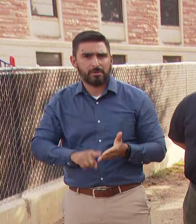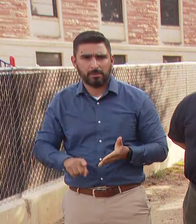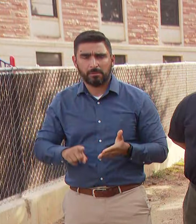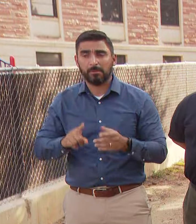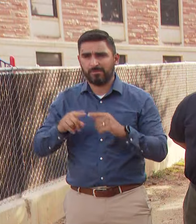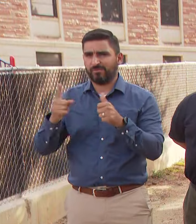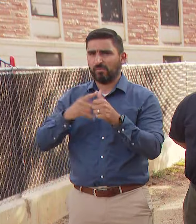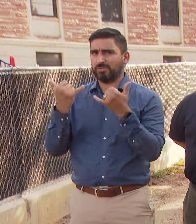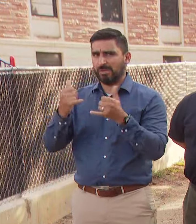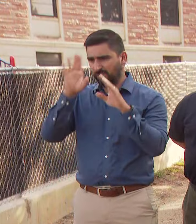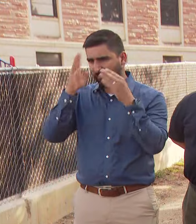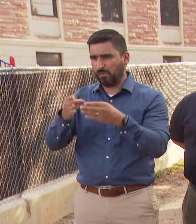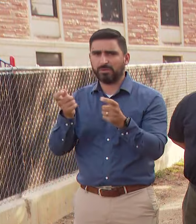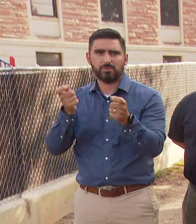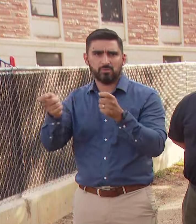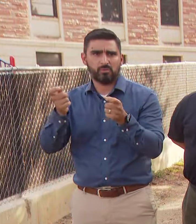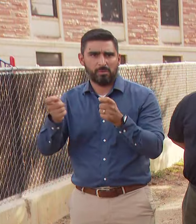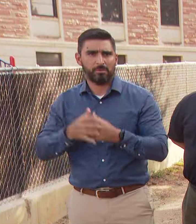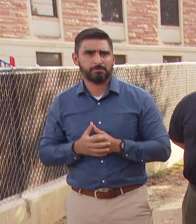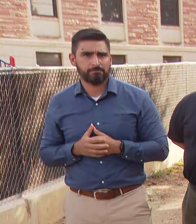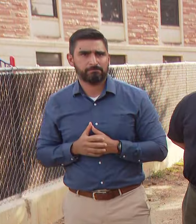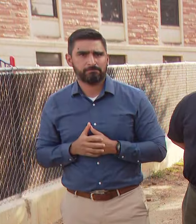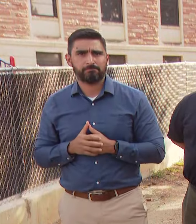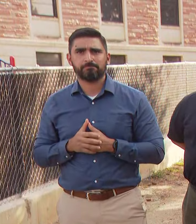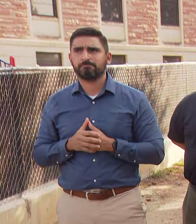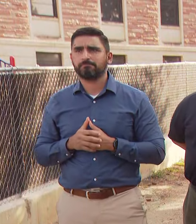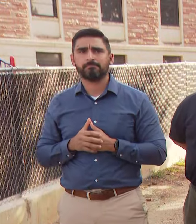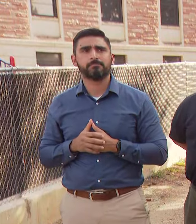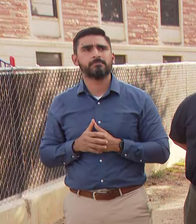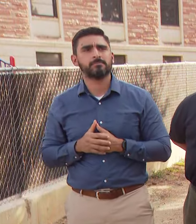where it happened and when it happened with uh